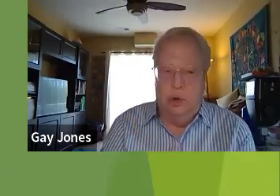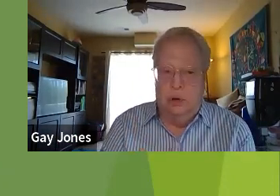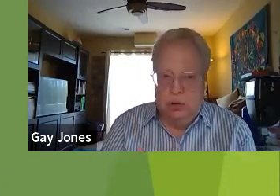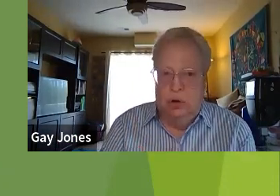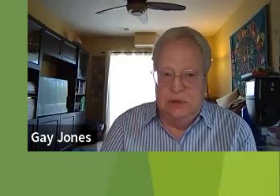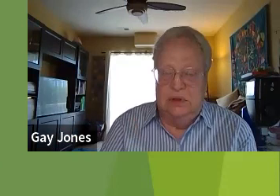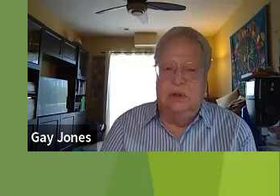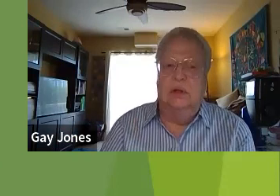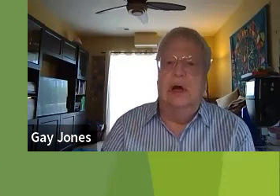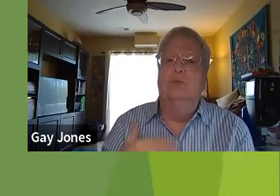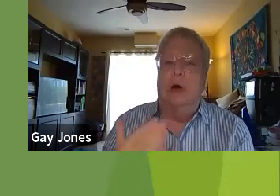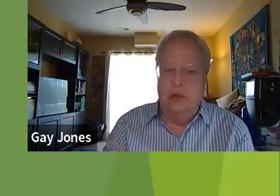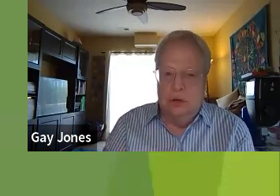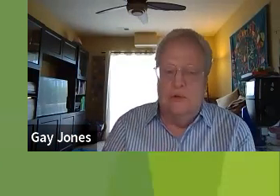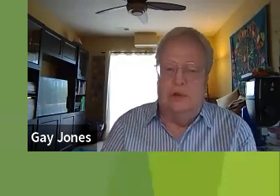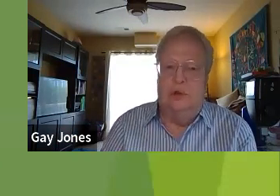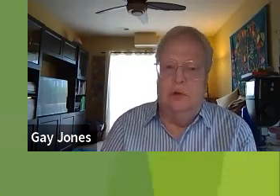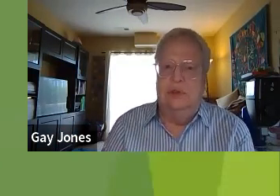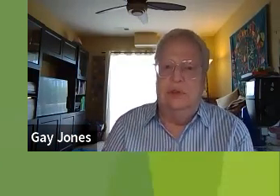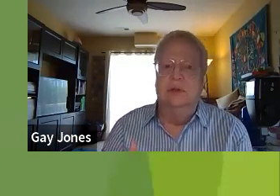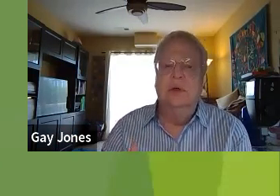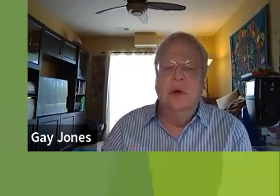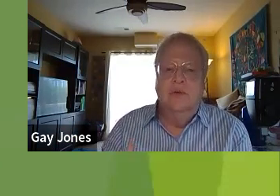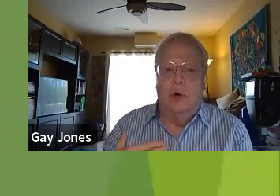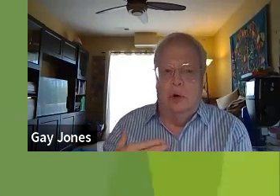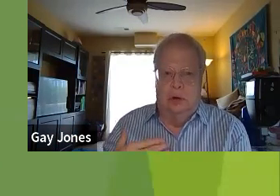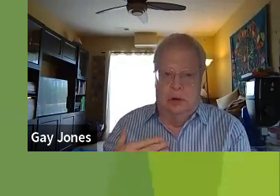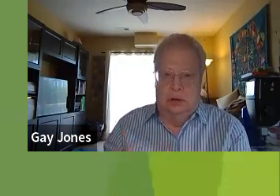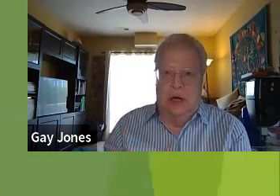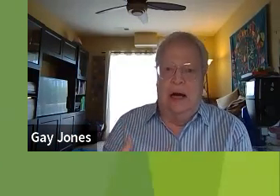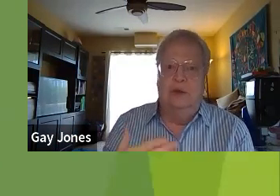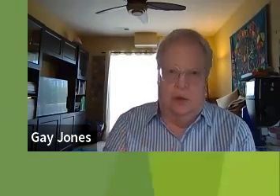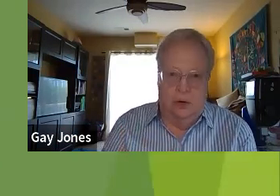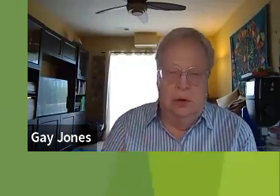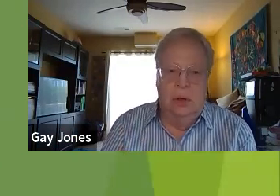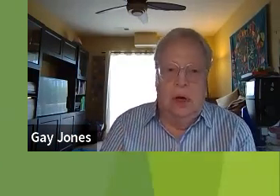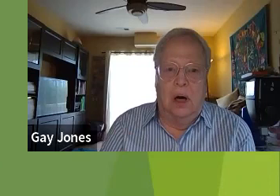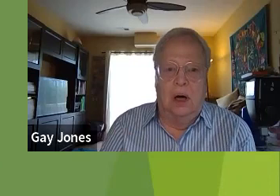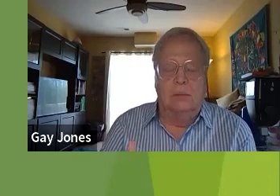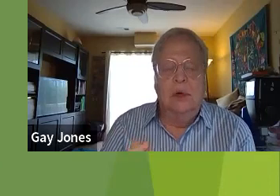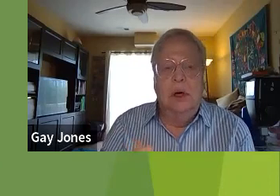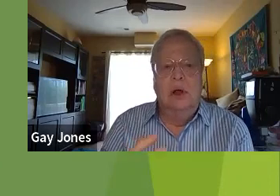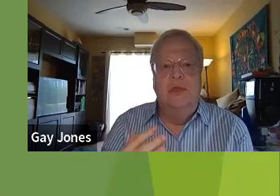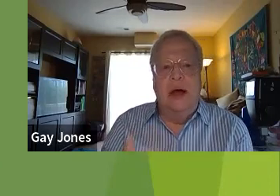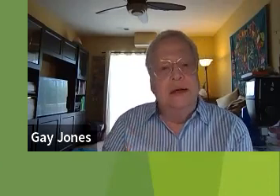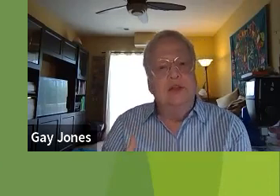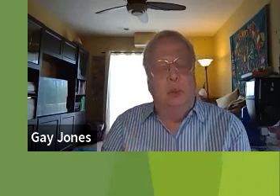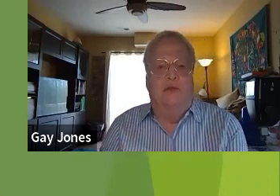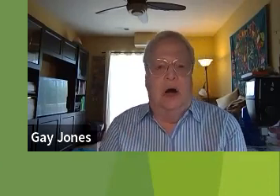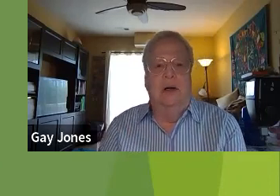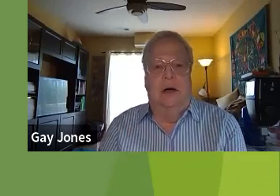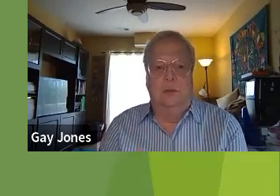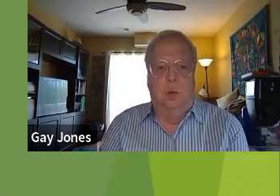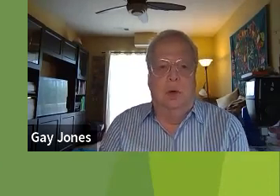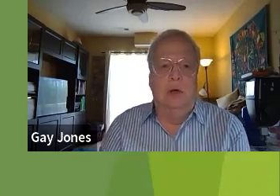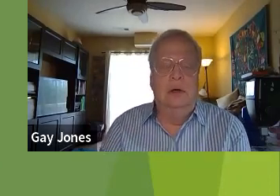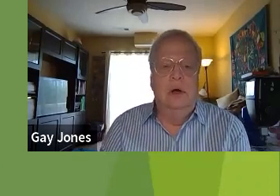for services and they register for services for a disaster they need to provide us with